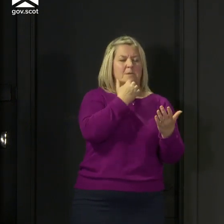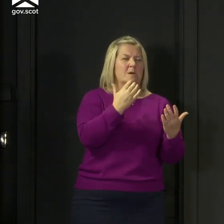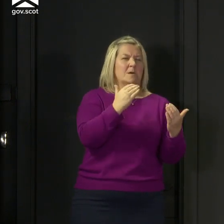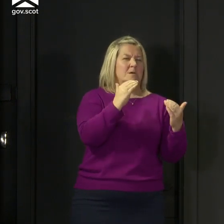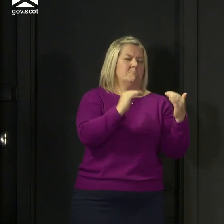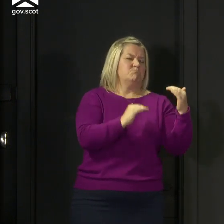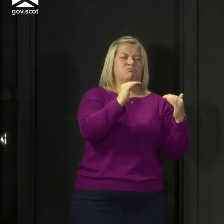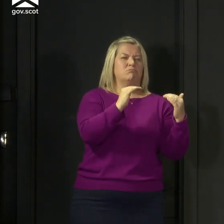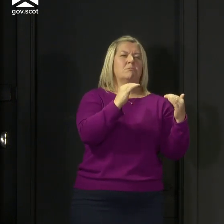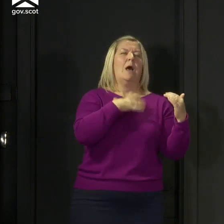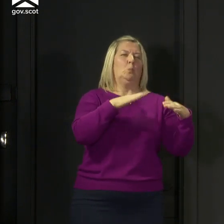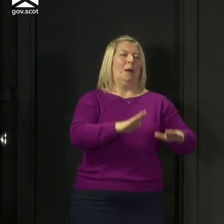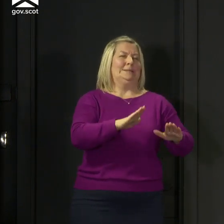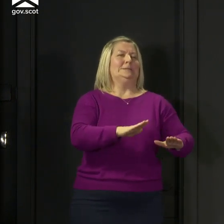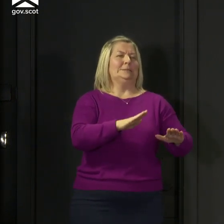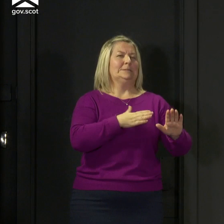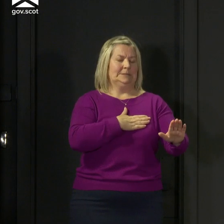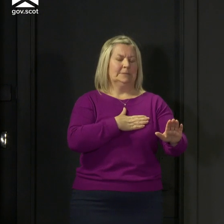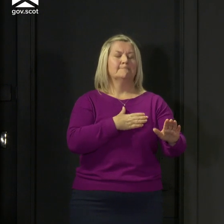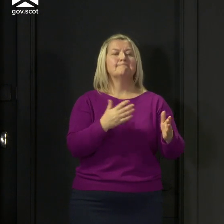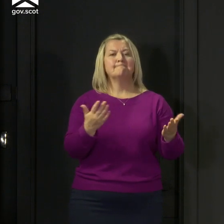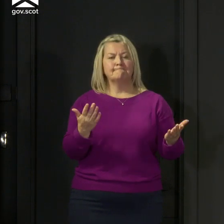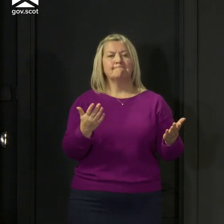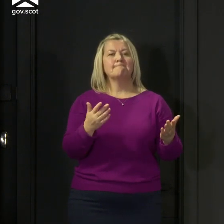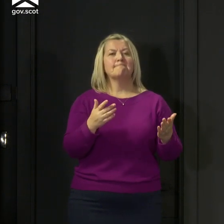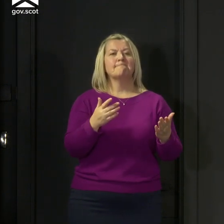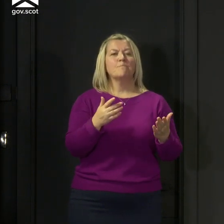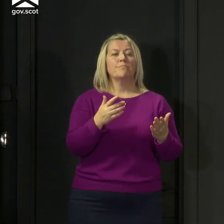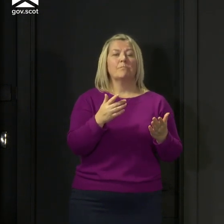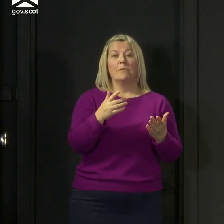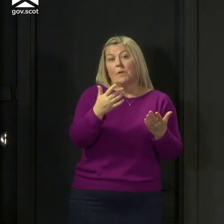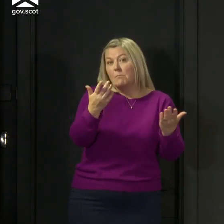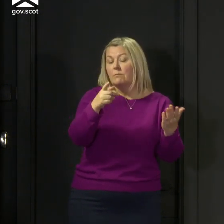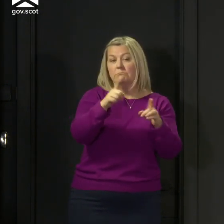to do in England. Although I should say for the benefit of anyone watching in England,